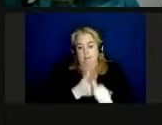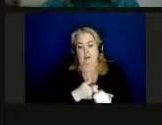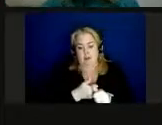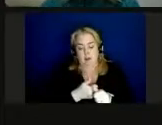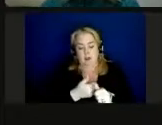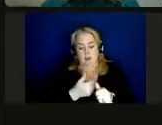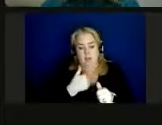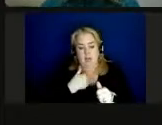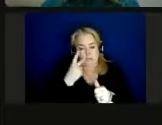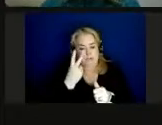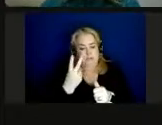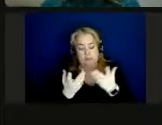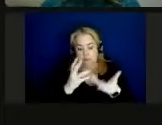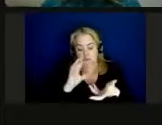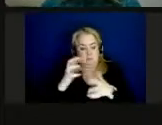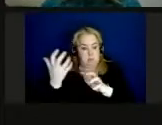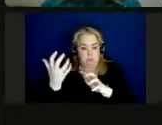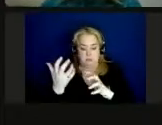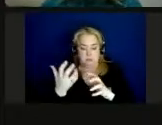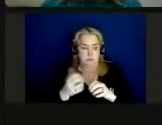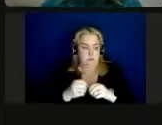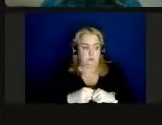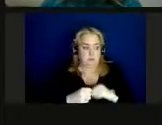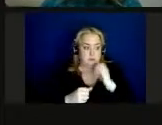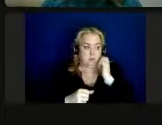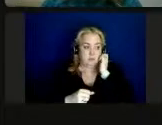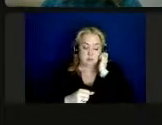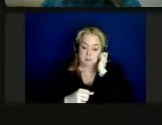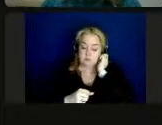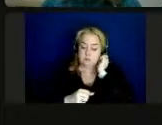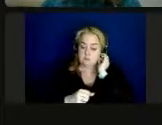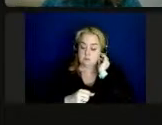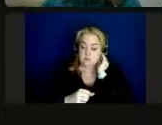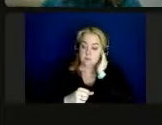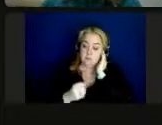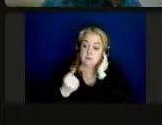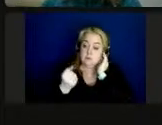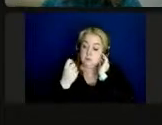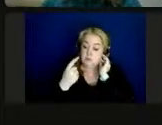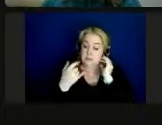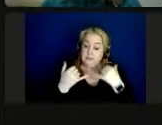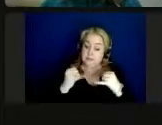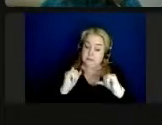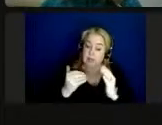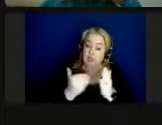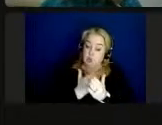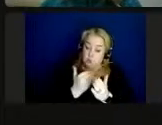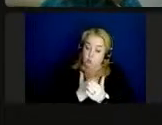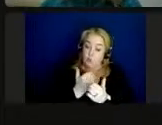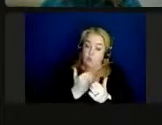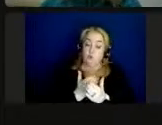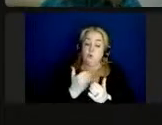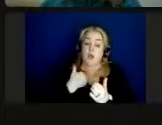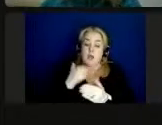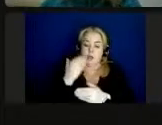IMPLEMENT AND MAKE SURE IT'S